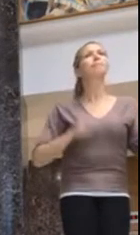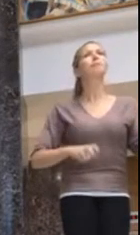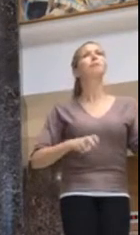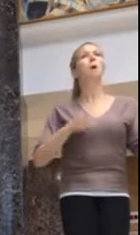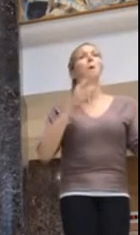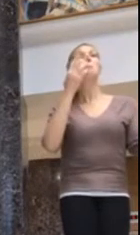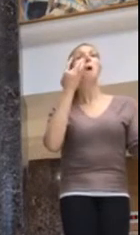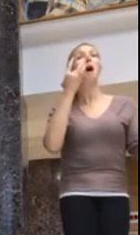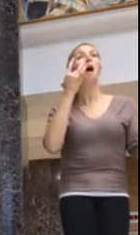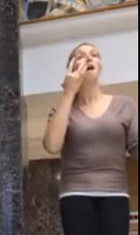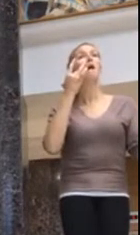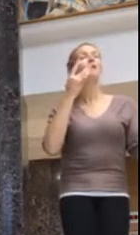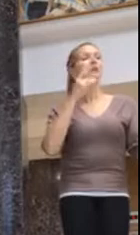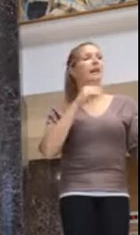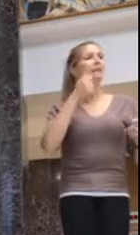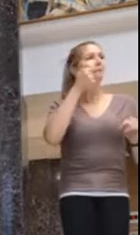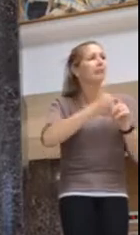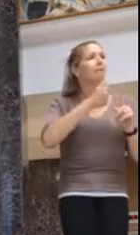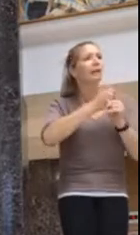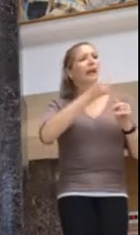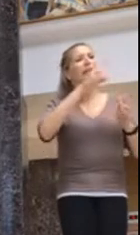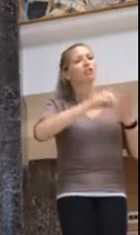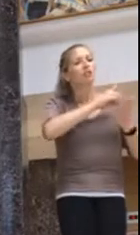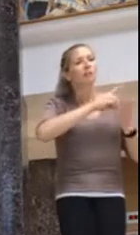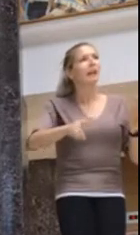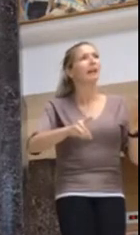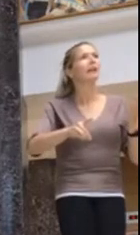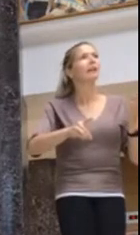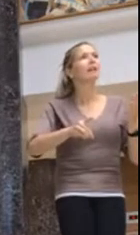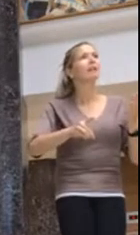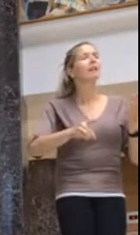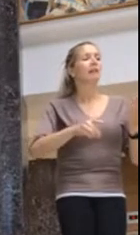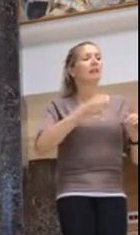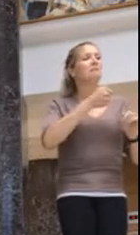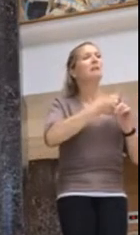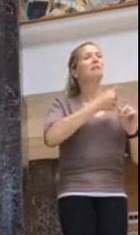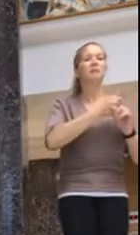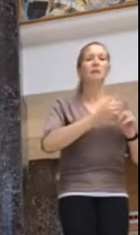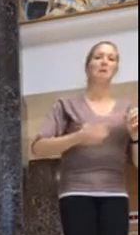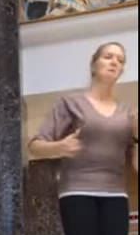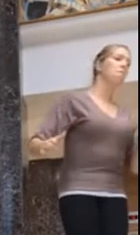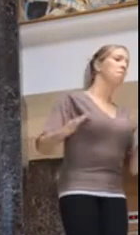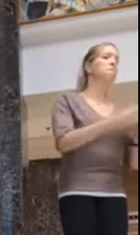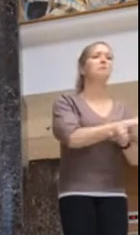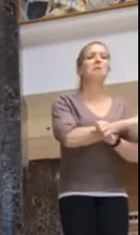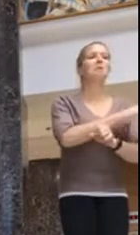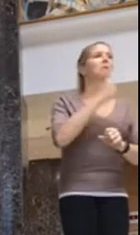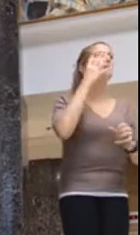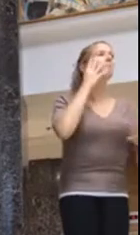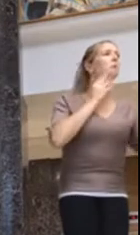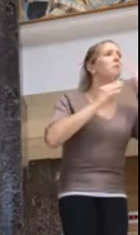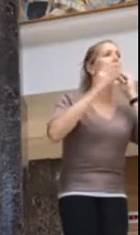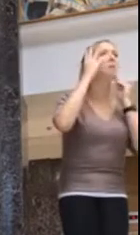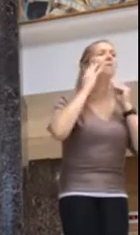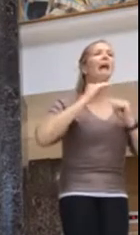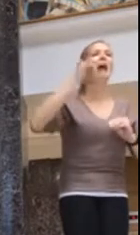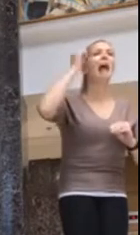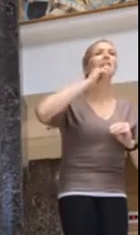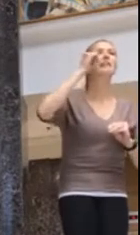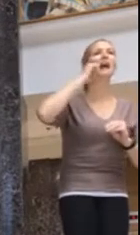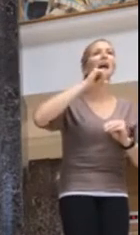discrimination and oppression then most Canadians will witness in a lifetime. He is seven years old.